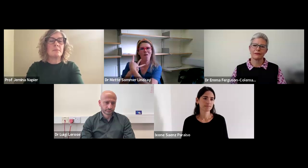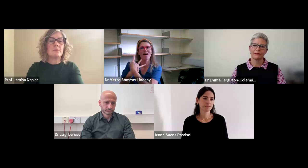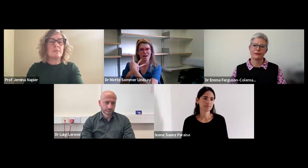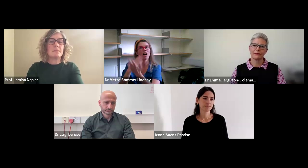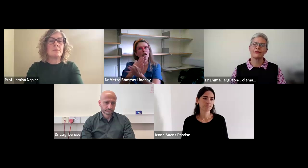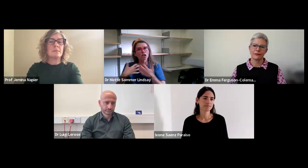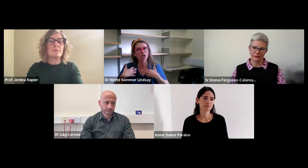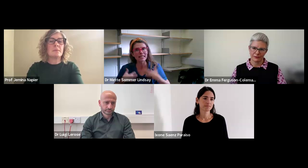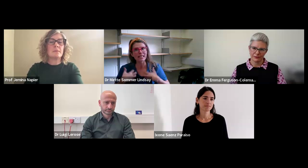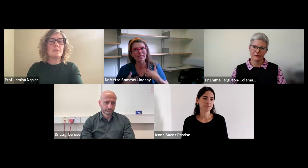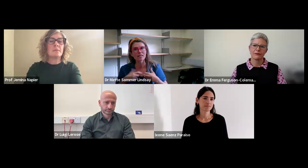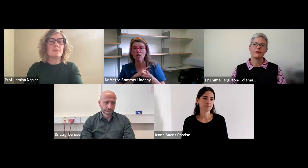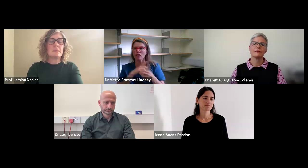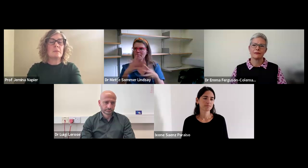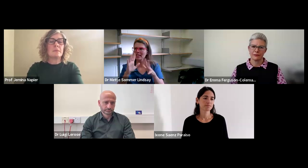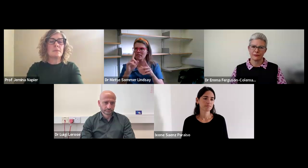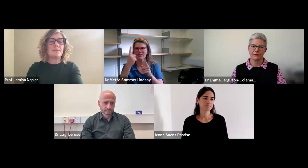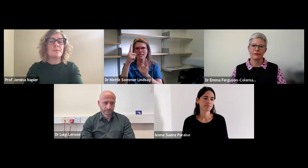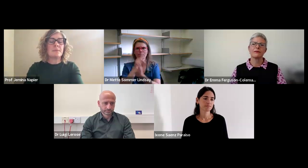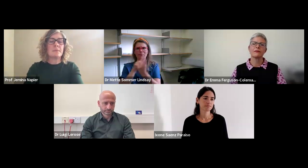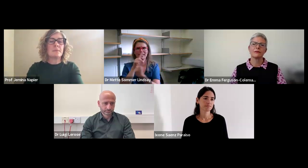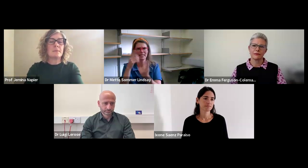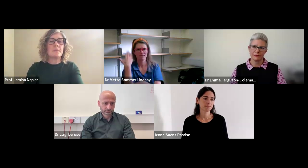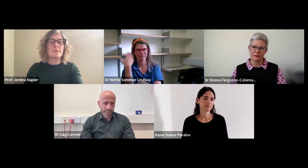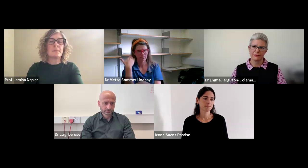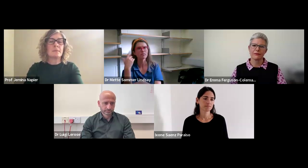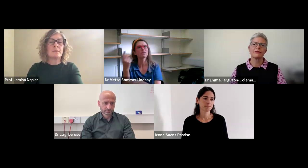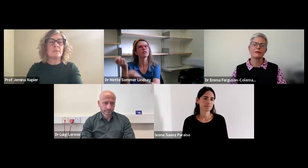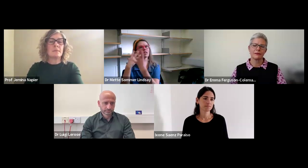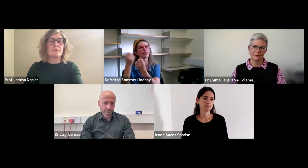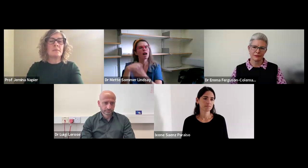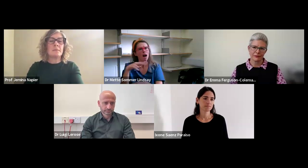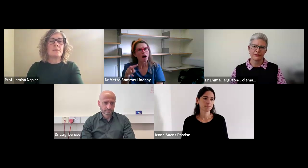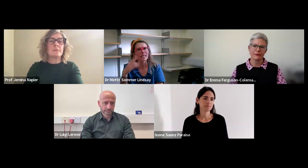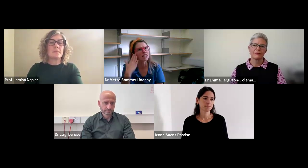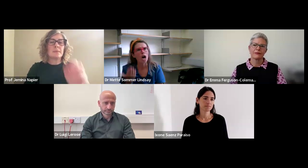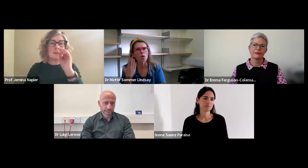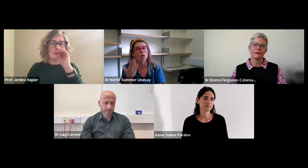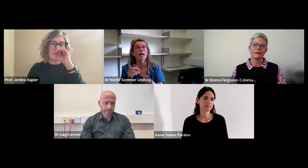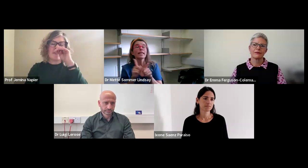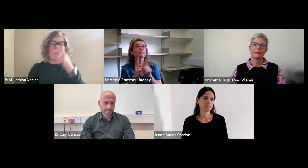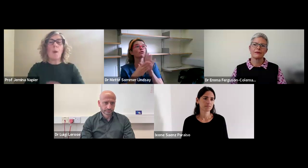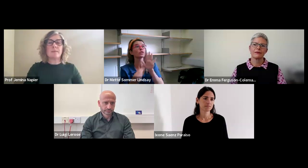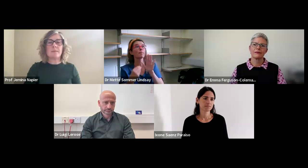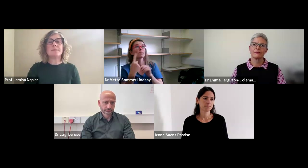so I actually have a deaf mentor and we had our first meeting recently and there were many things